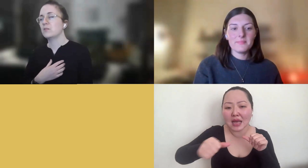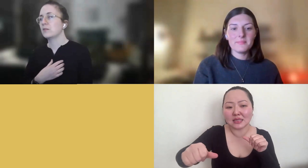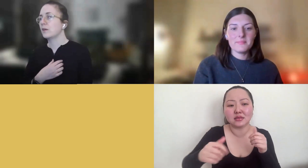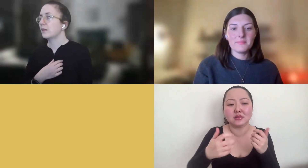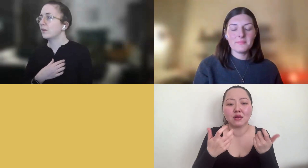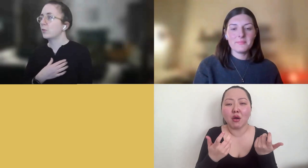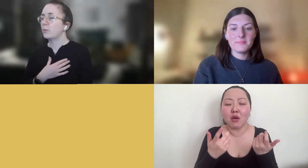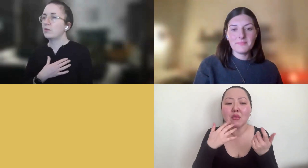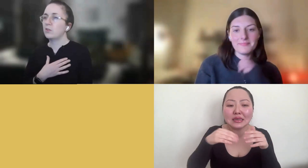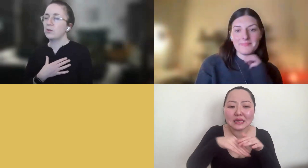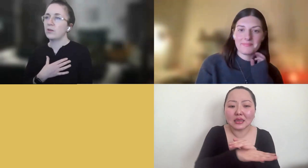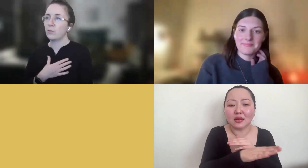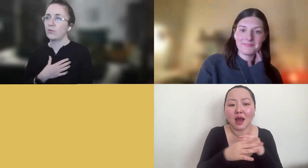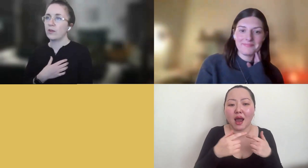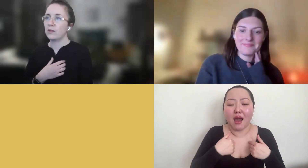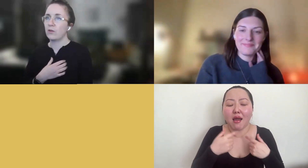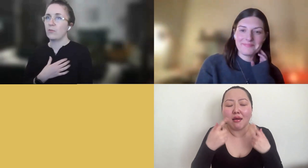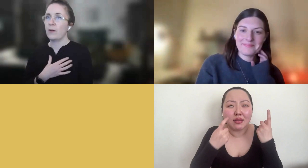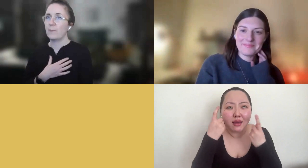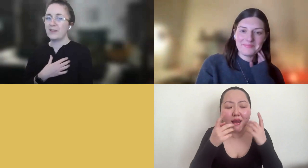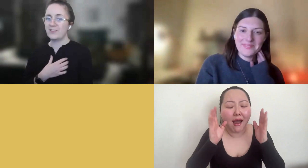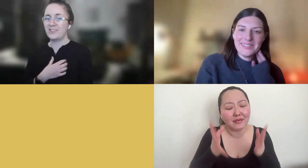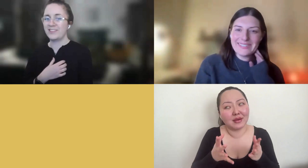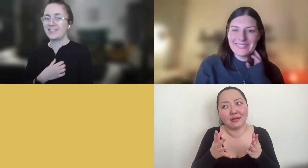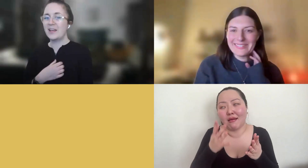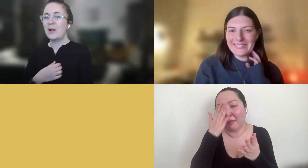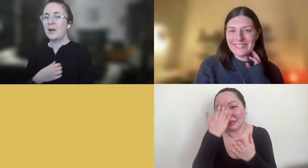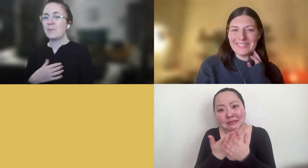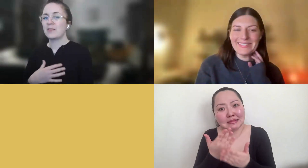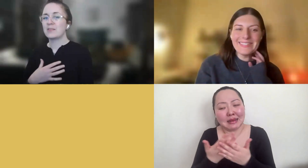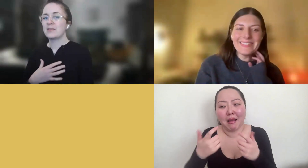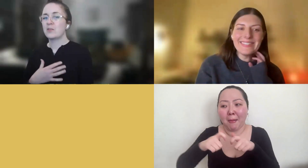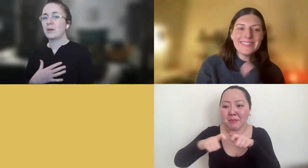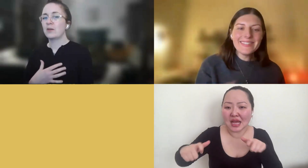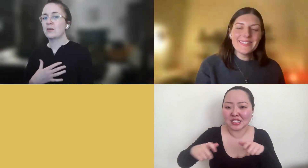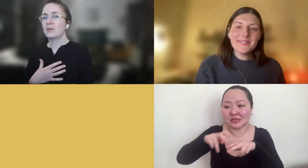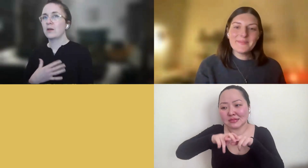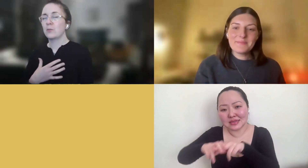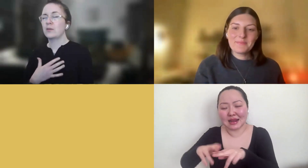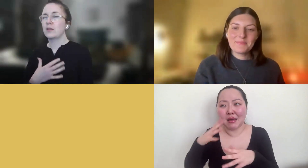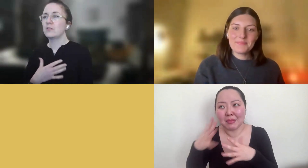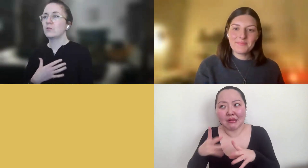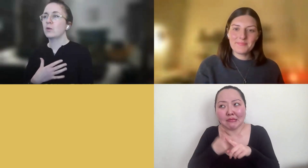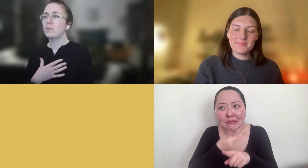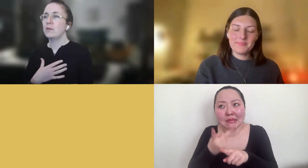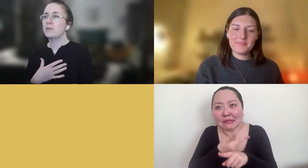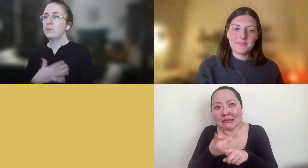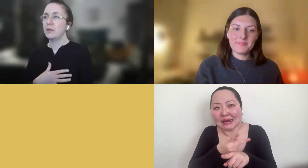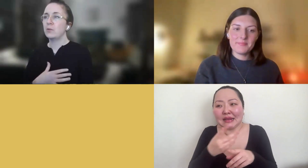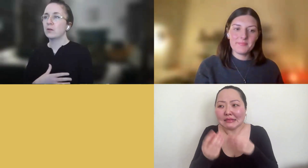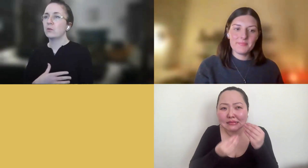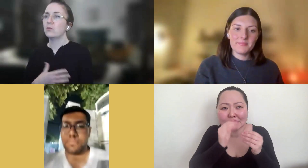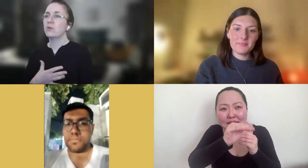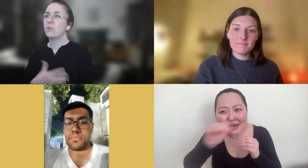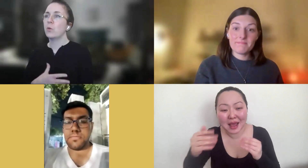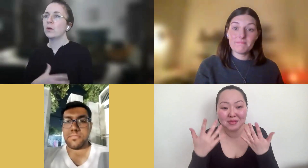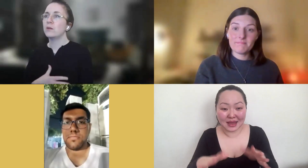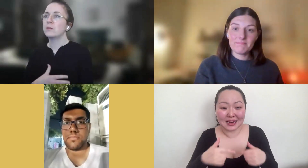benches Benches because it is the expectations of what it means to be with culture and what we